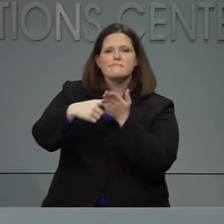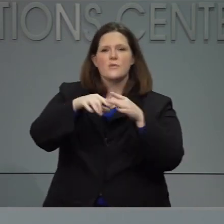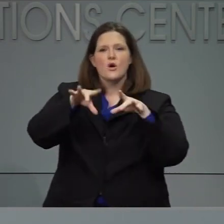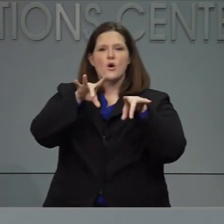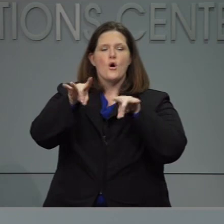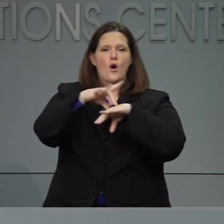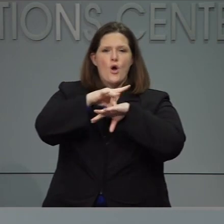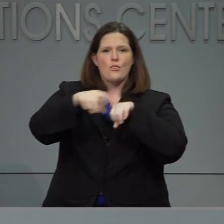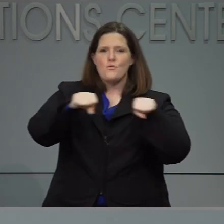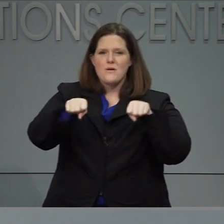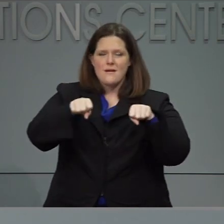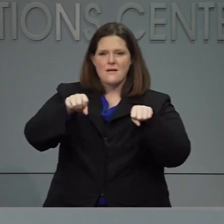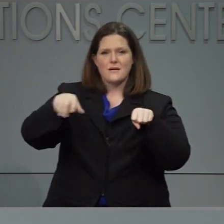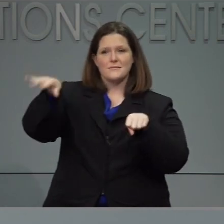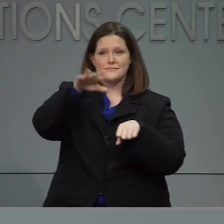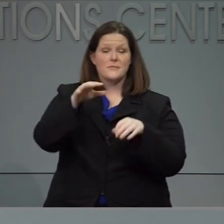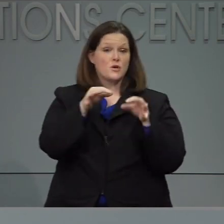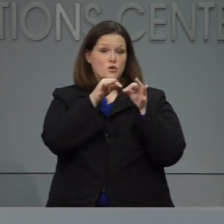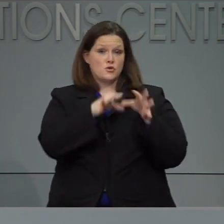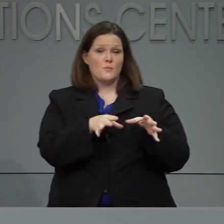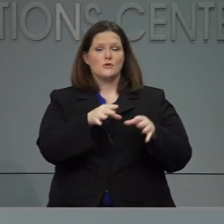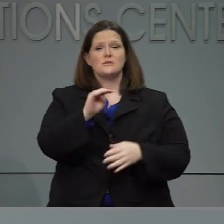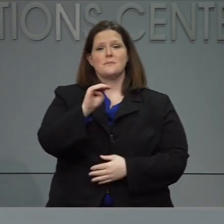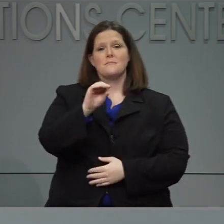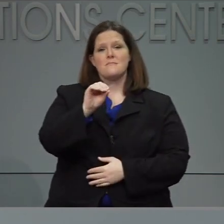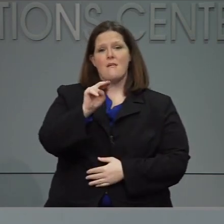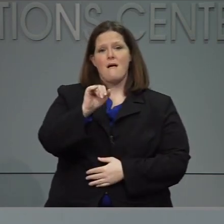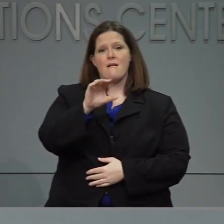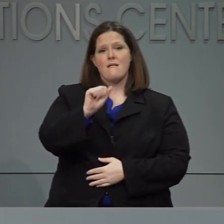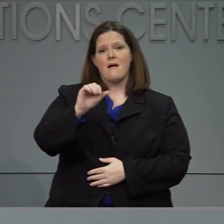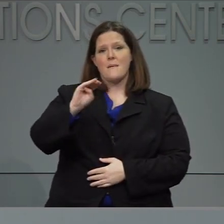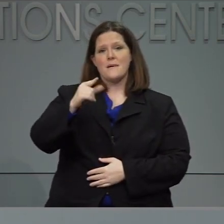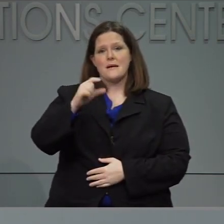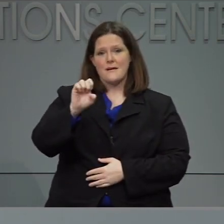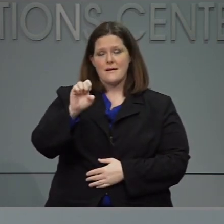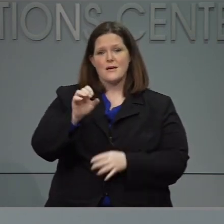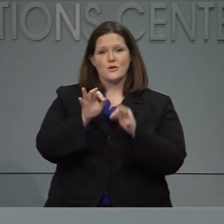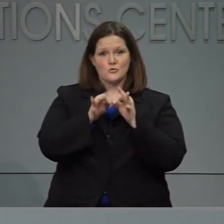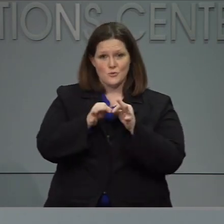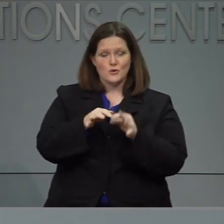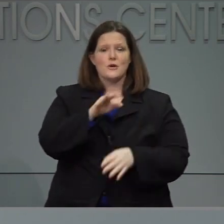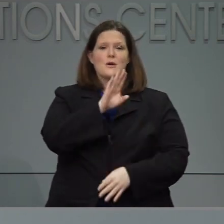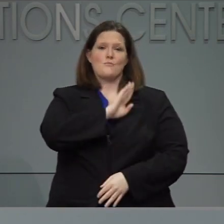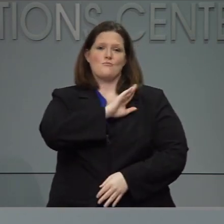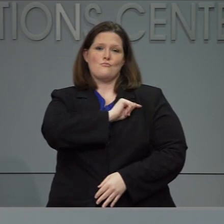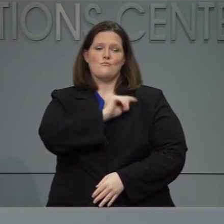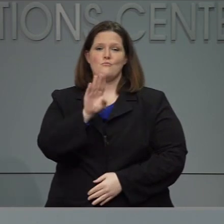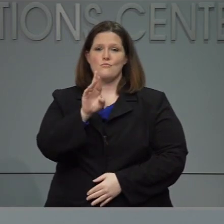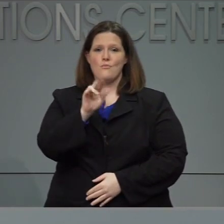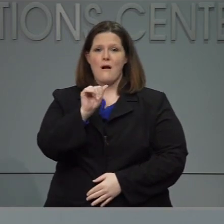BUT I'M JOINED BY MONICA MCGEE AND BRYAN TIPPED IN DOING OUR AMERICAN SIGN LANGUAGE INTERPRETERS AND JACKIE